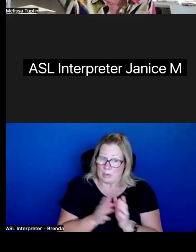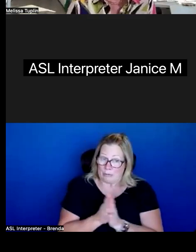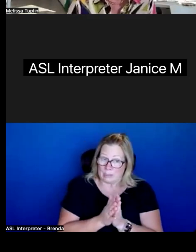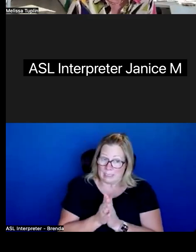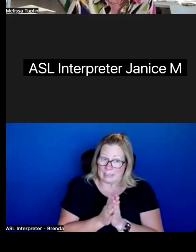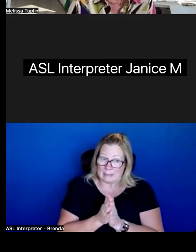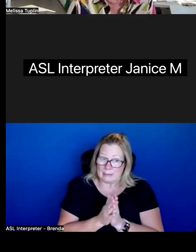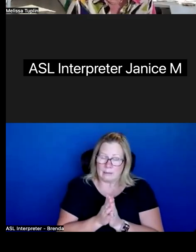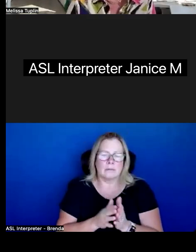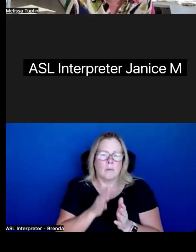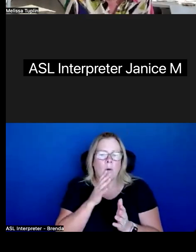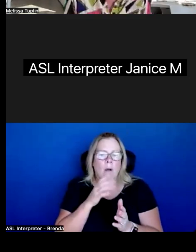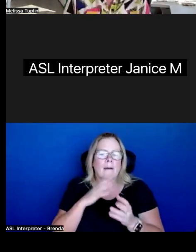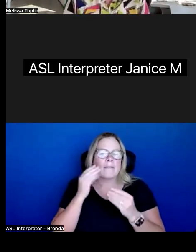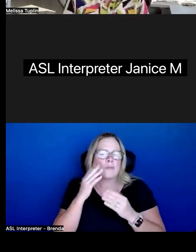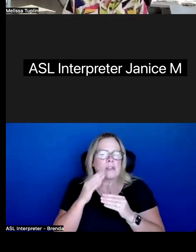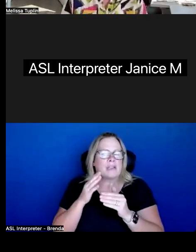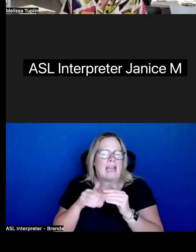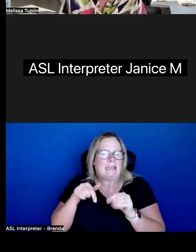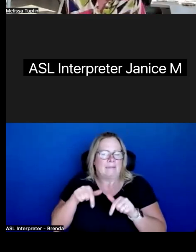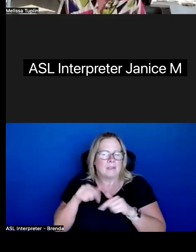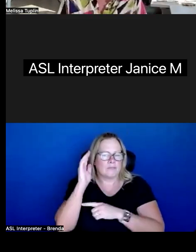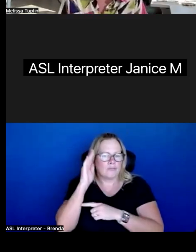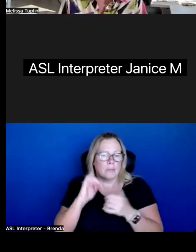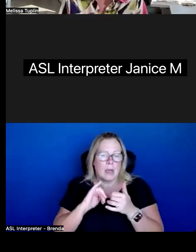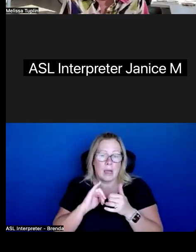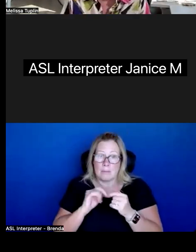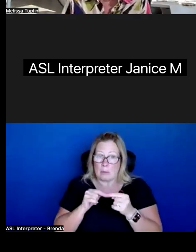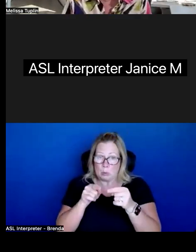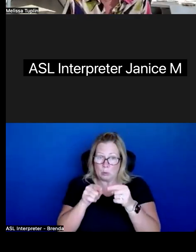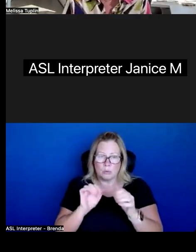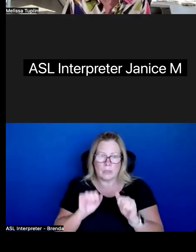Assessors will review each application and score it on their own and then meet